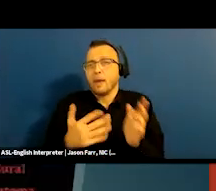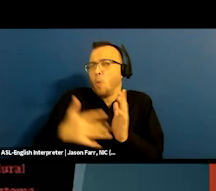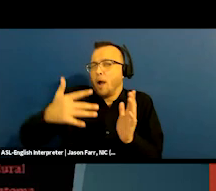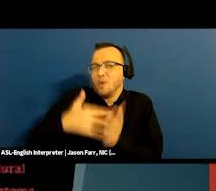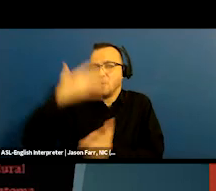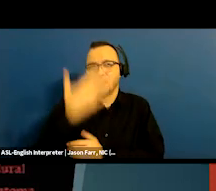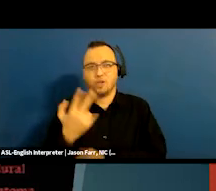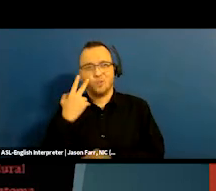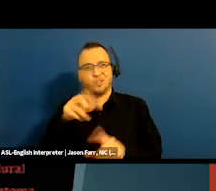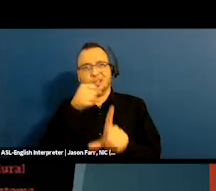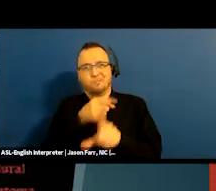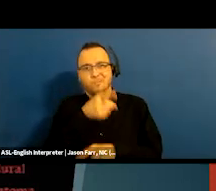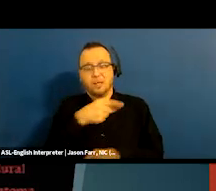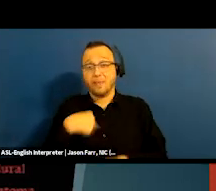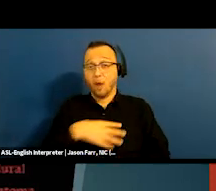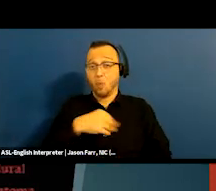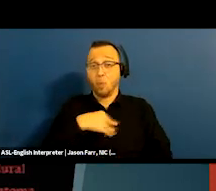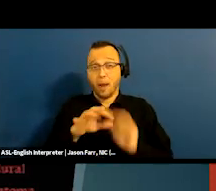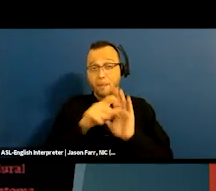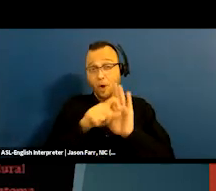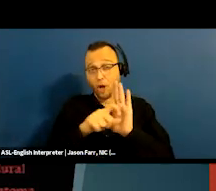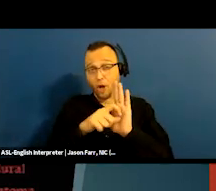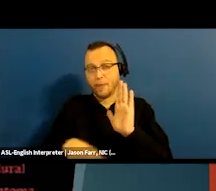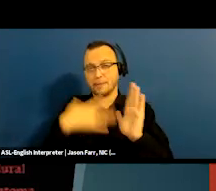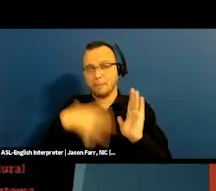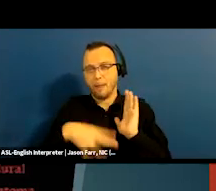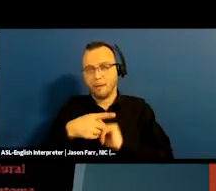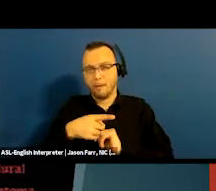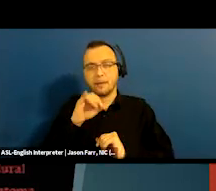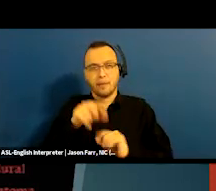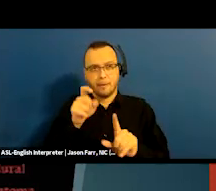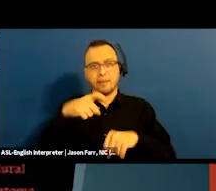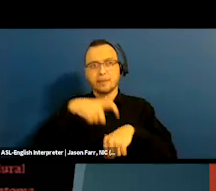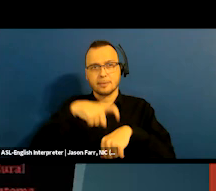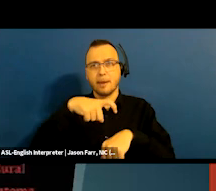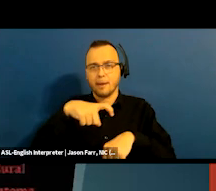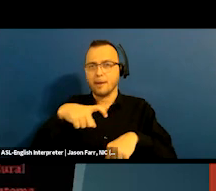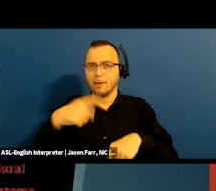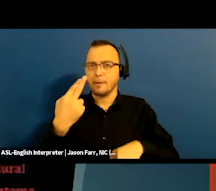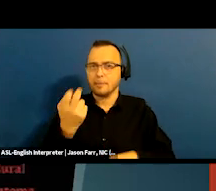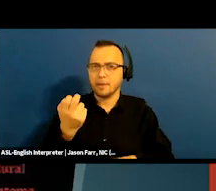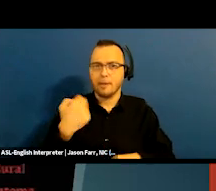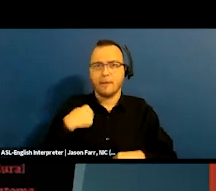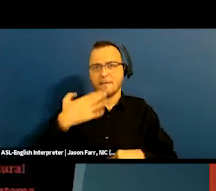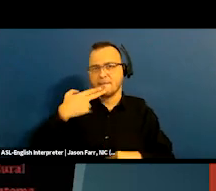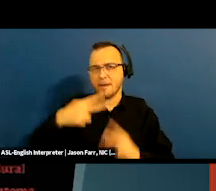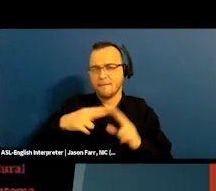he was found unresponsive and he was barely breathing. I intubated him and sent him right to the CAT scanner. Next slide, please.